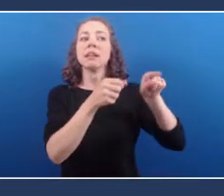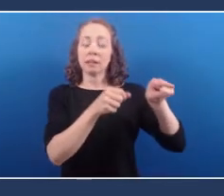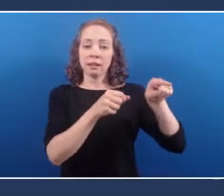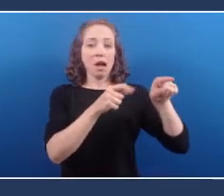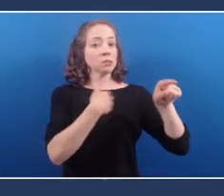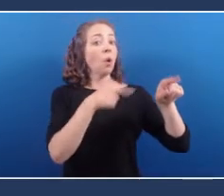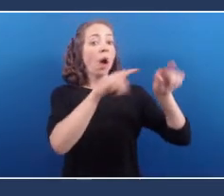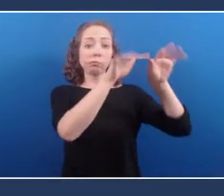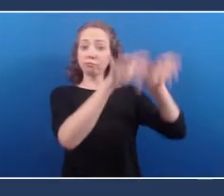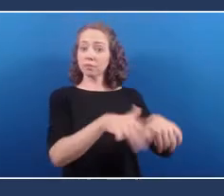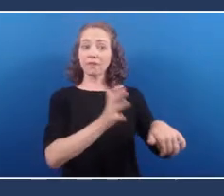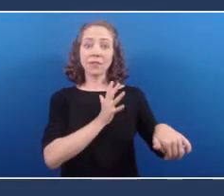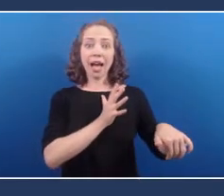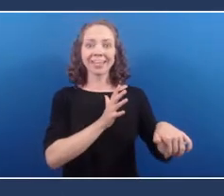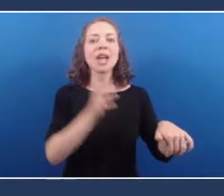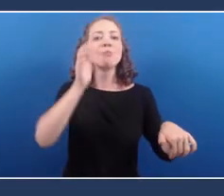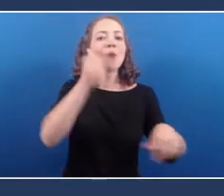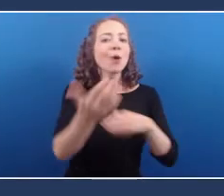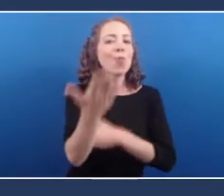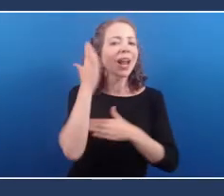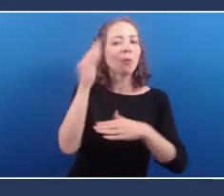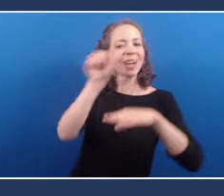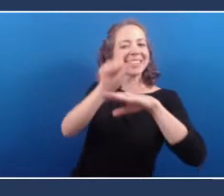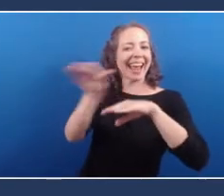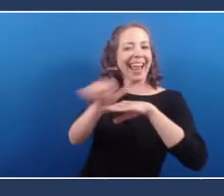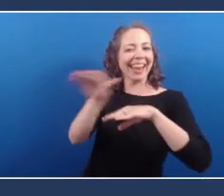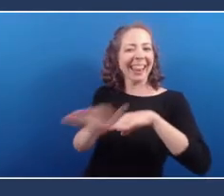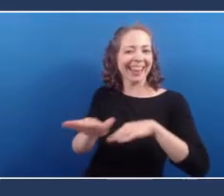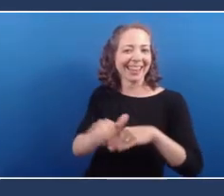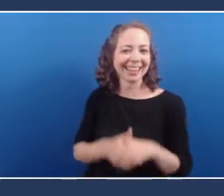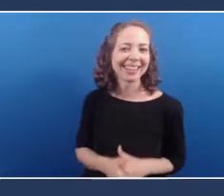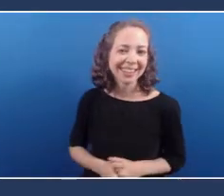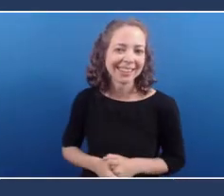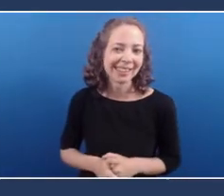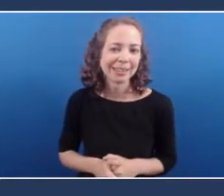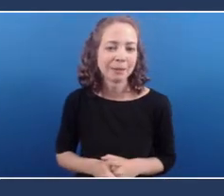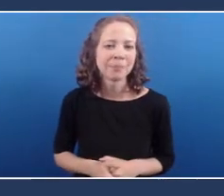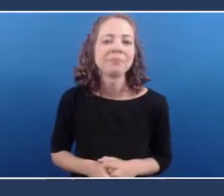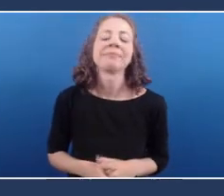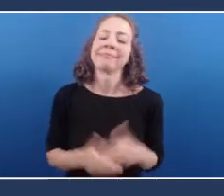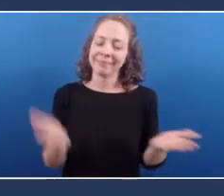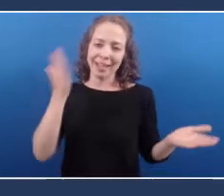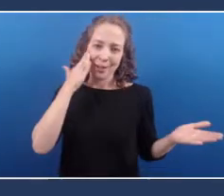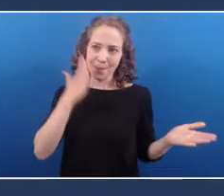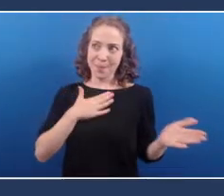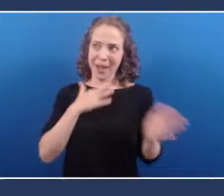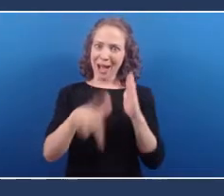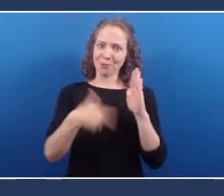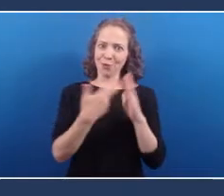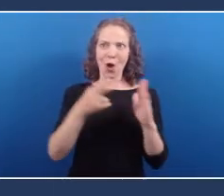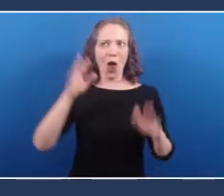Now, I can tell you personally I went, you know, an evangelist is a very public-facing role. And this would be the time when Hector and I are